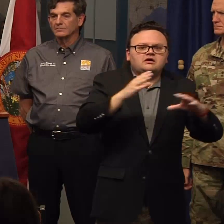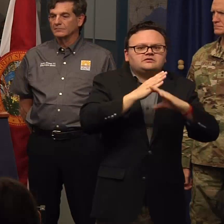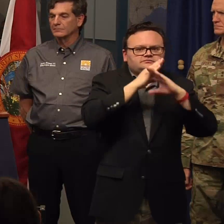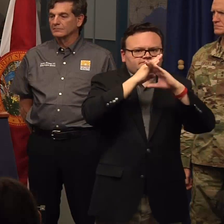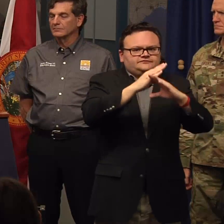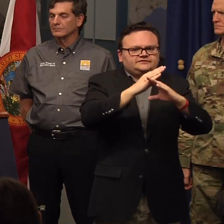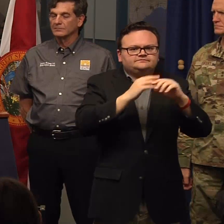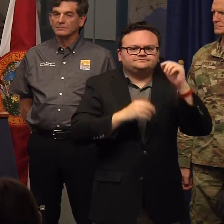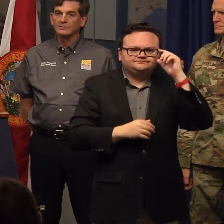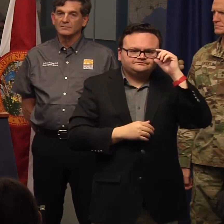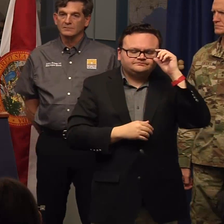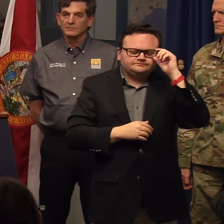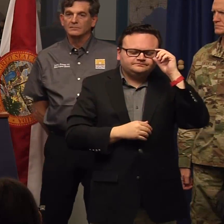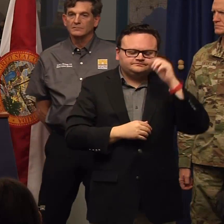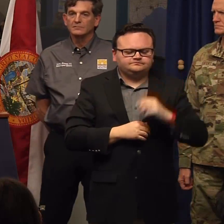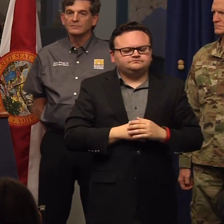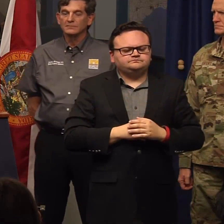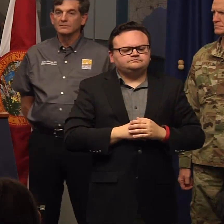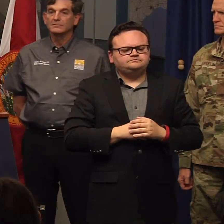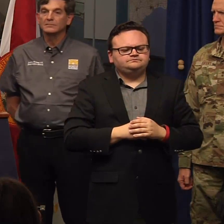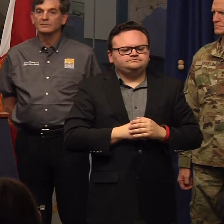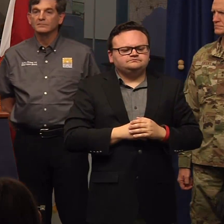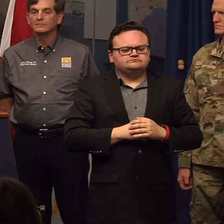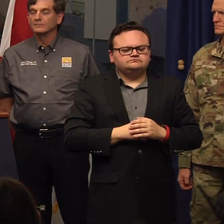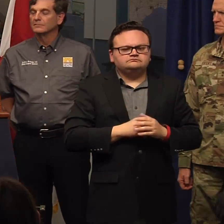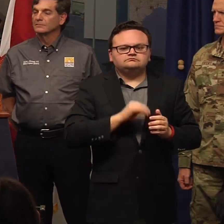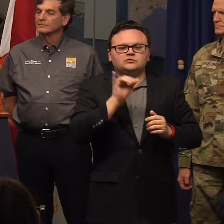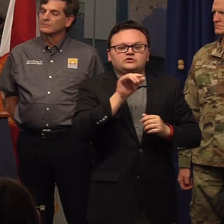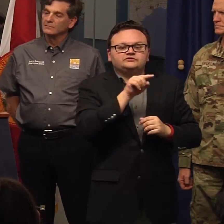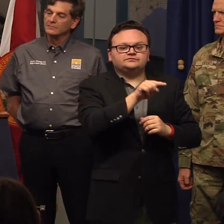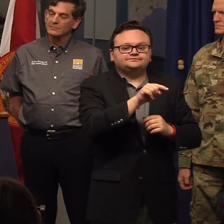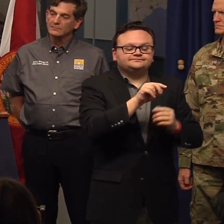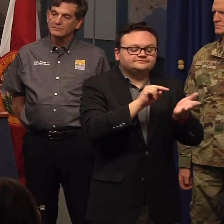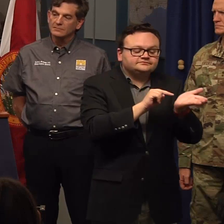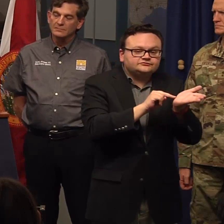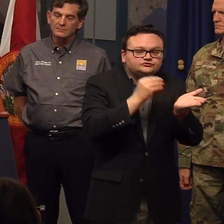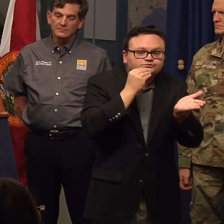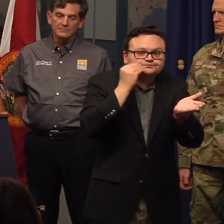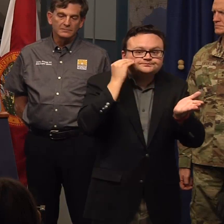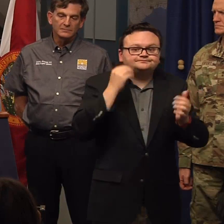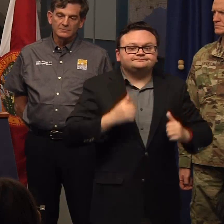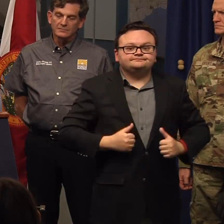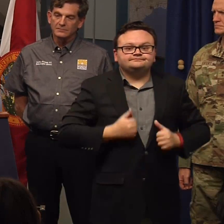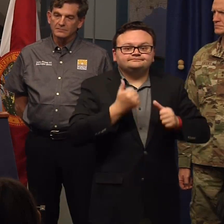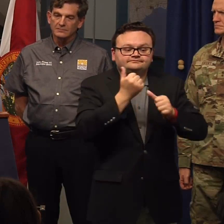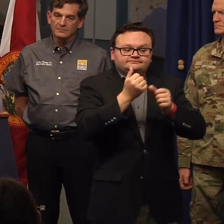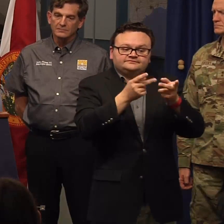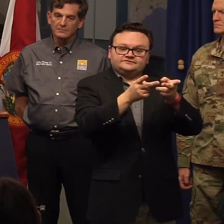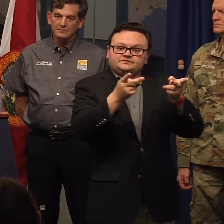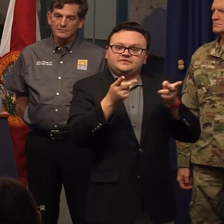THEIR STAFF AS THE GOVERNOR SAID ARE WEARING SURGICAL, FACIAL MASKS TOPREVENT THE SPREAD .